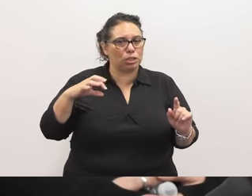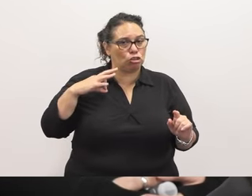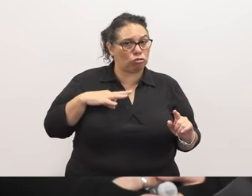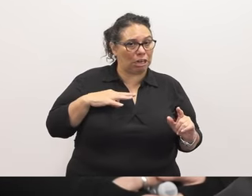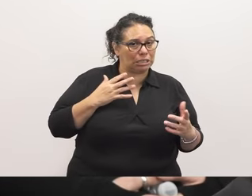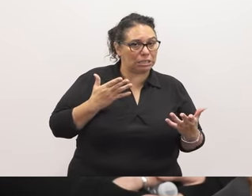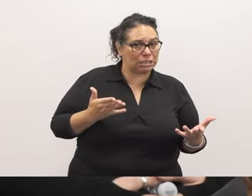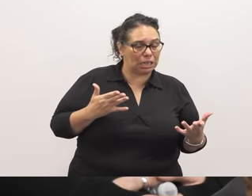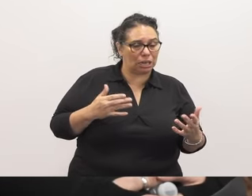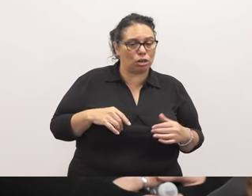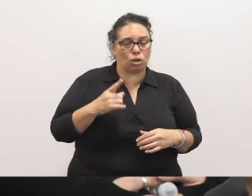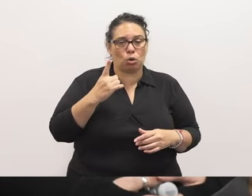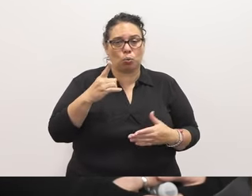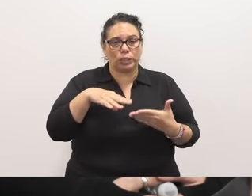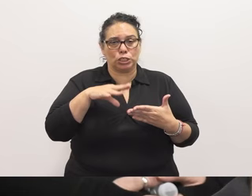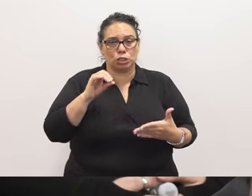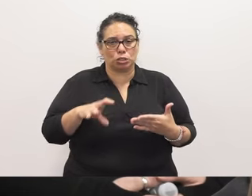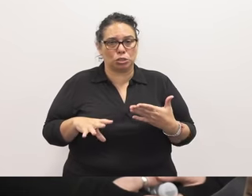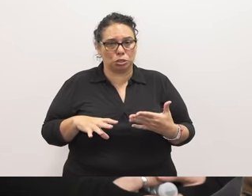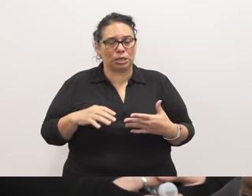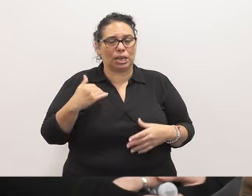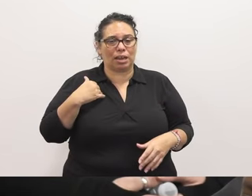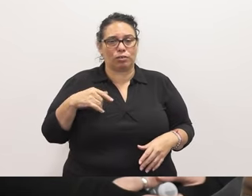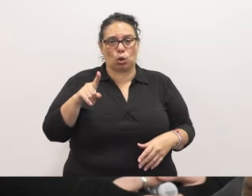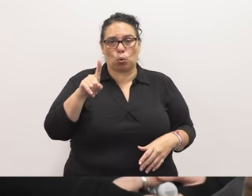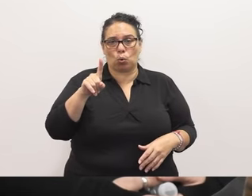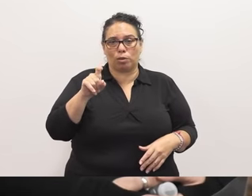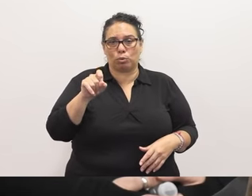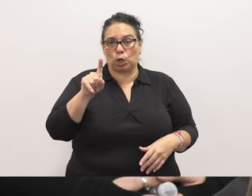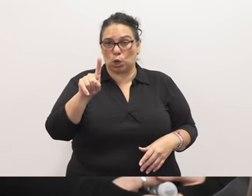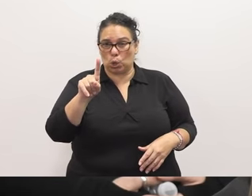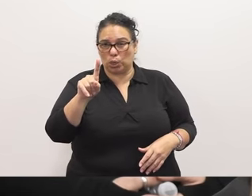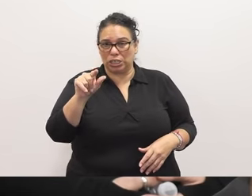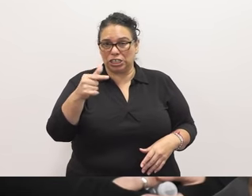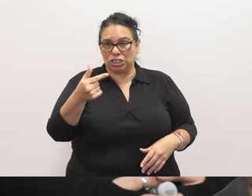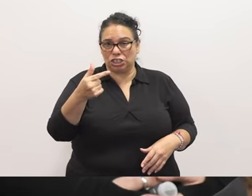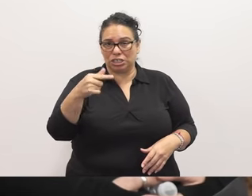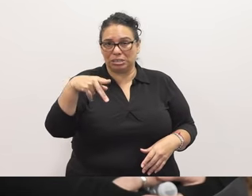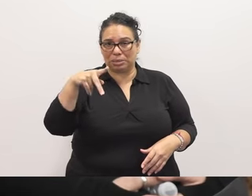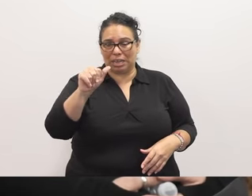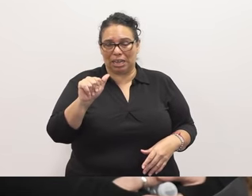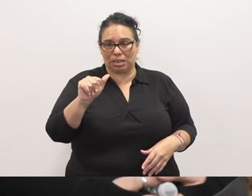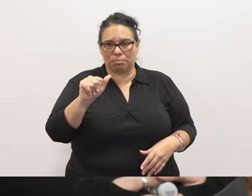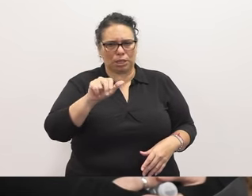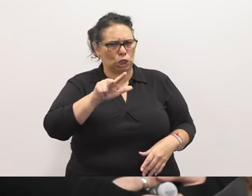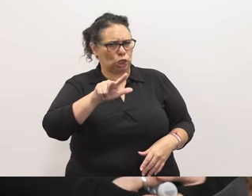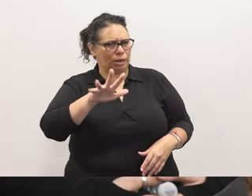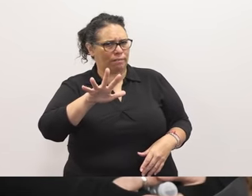Like one student I literally came across had a 1.0 GPA but 35 credits, which tells me the kid knows